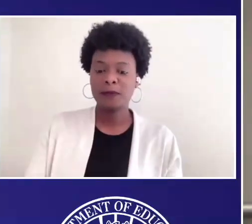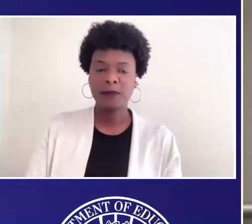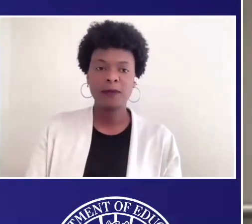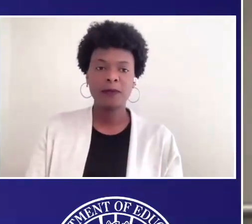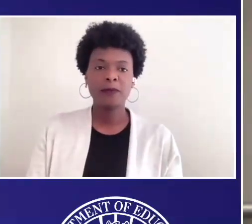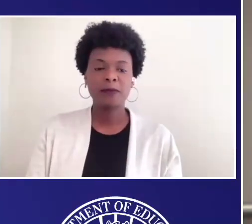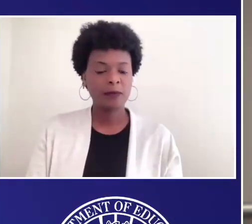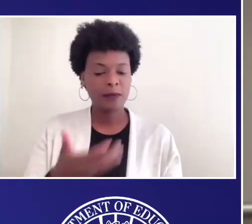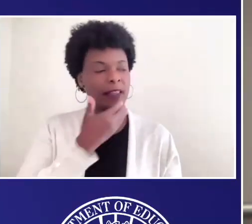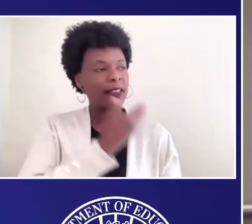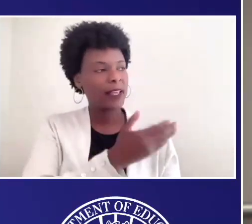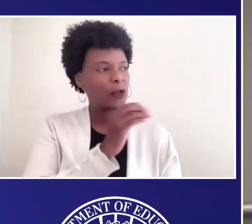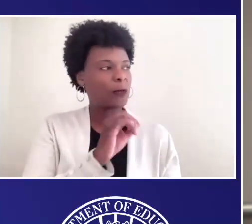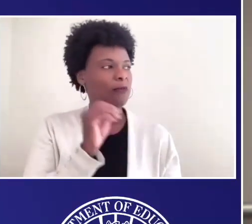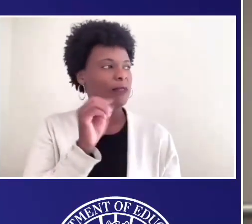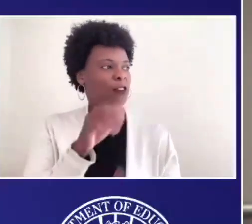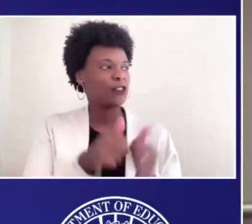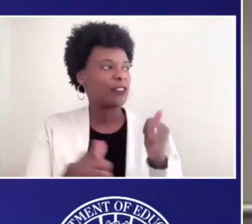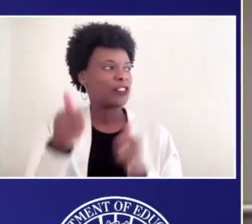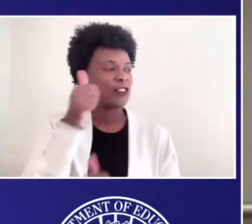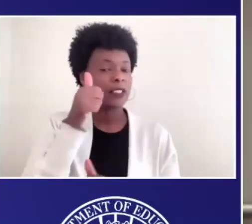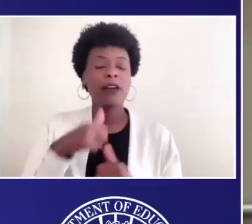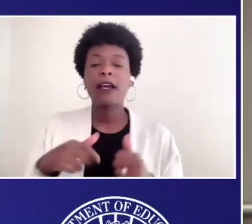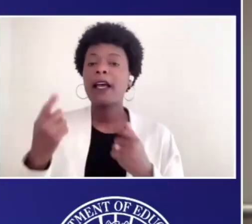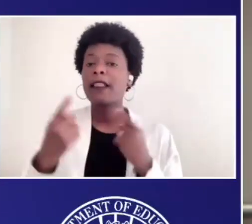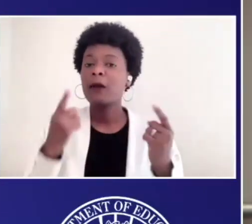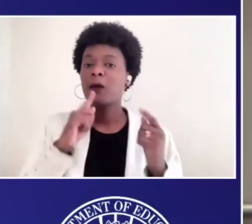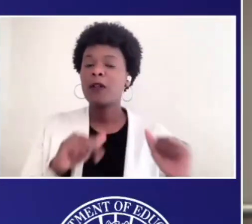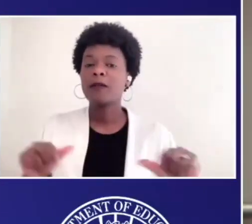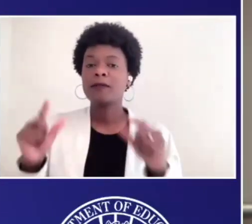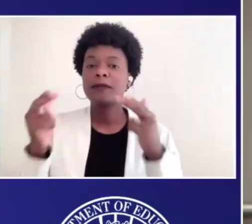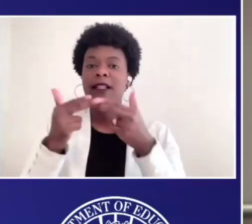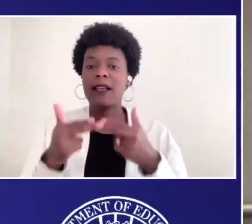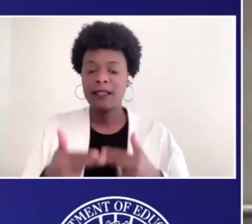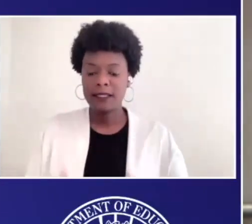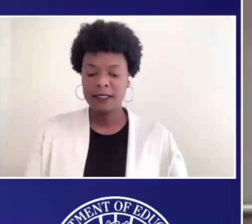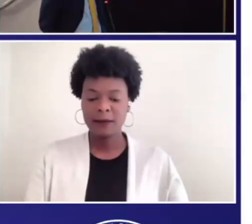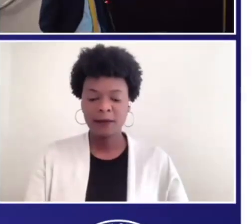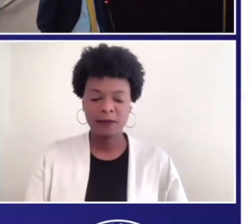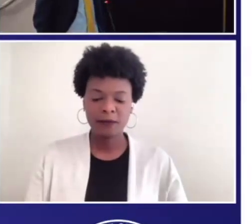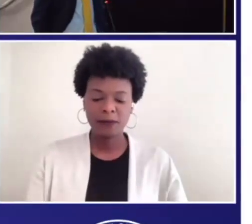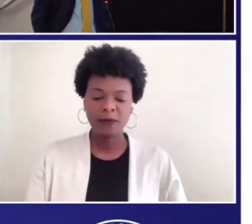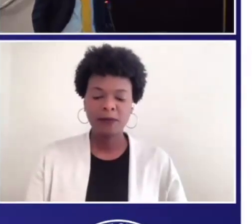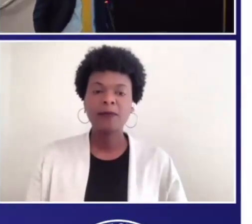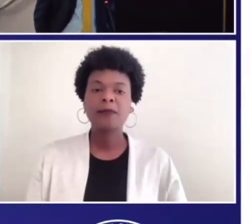Thank you very much, Mr. Undersecretary. I believe we're going to pull up some slides for the screen to share. Here we are. Excellent.